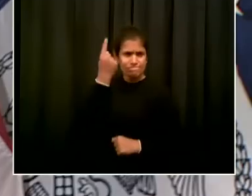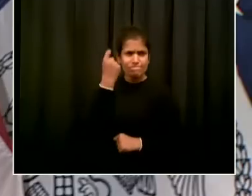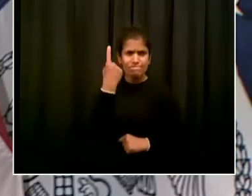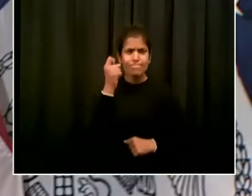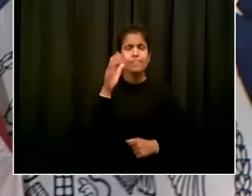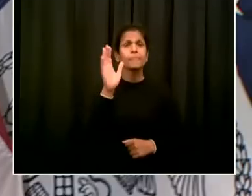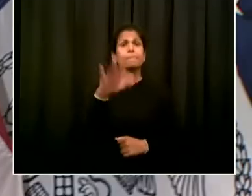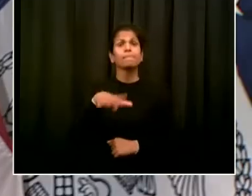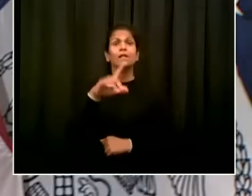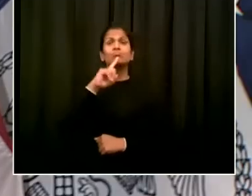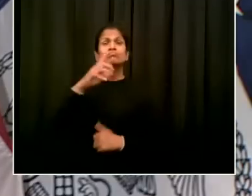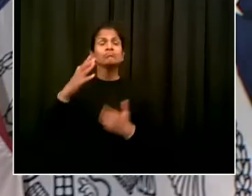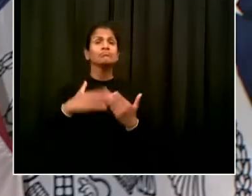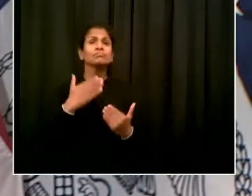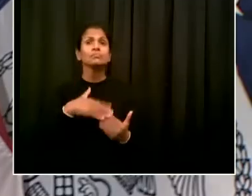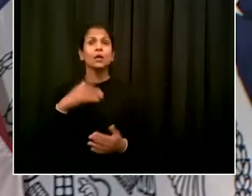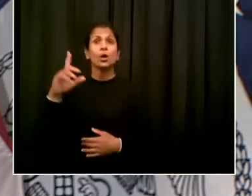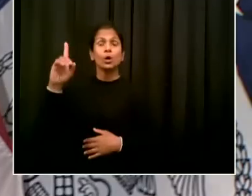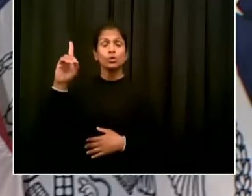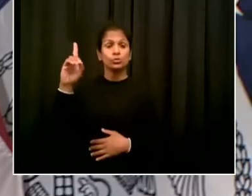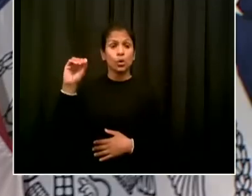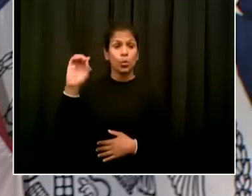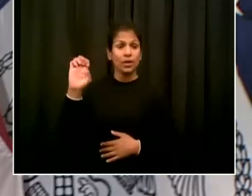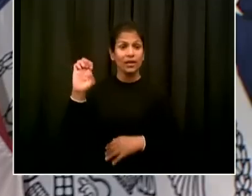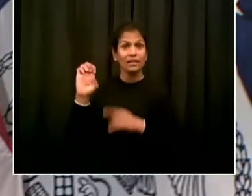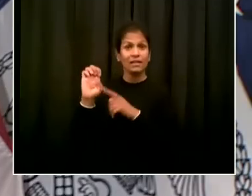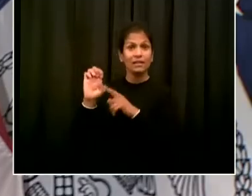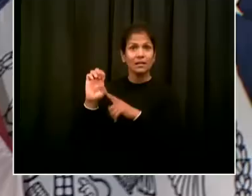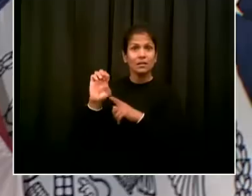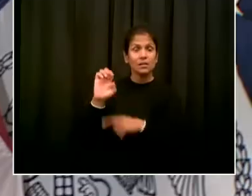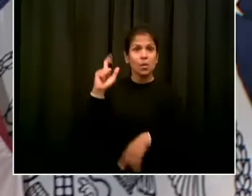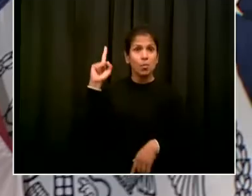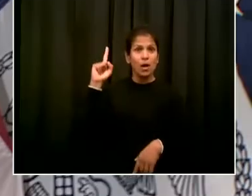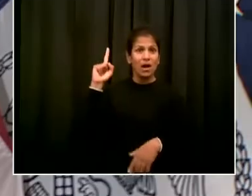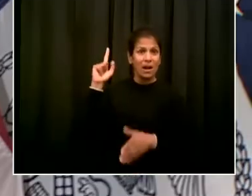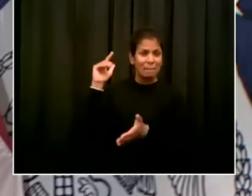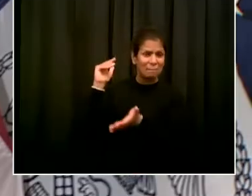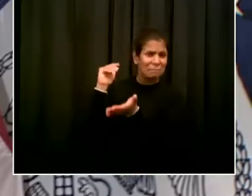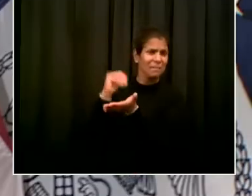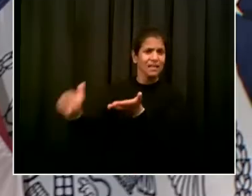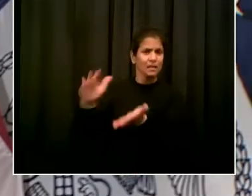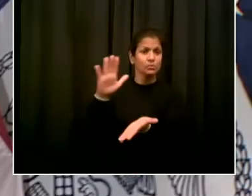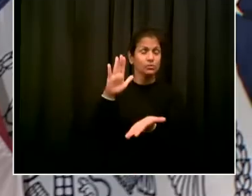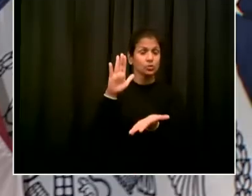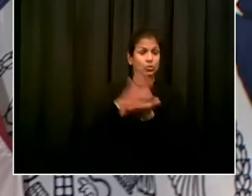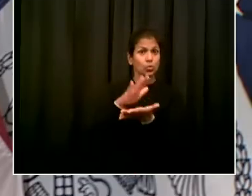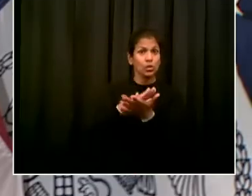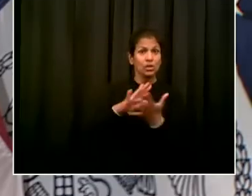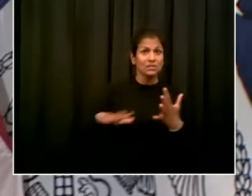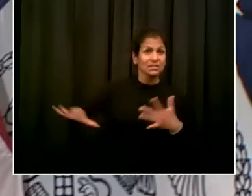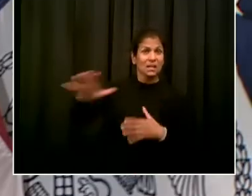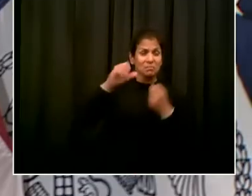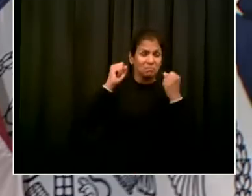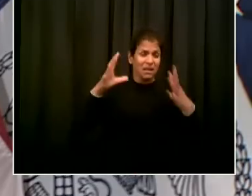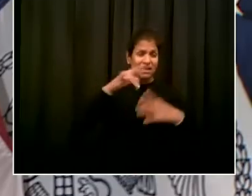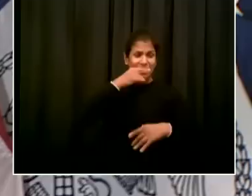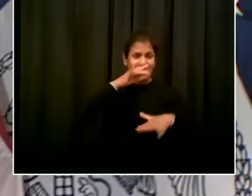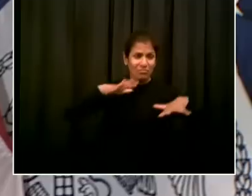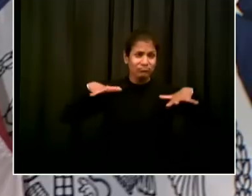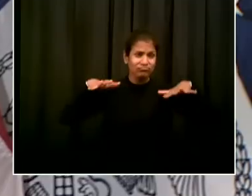TO DO WAS GET THE NATION'S LARGEST PUBLIC SCSCHOOLLSY SSEMT U AND RUNNING IN A HEALTHY AND SAFE MANNER.